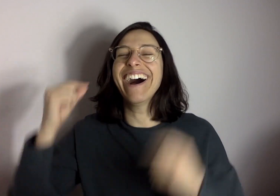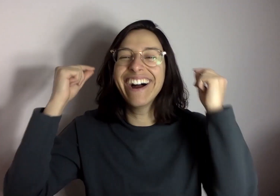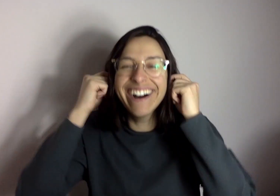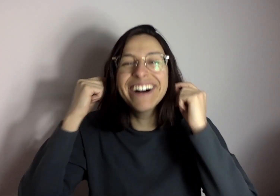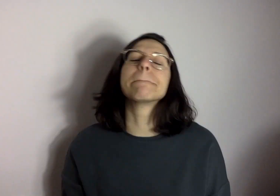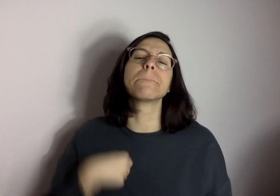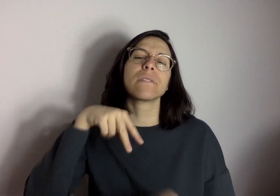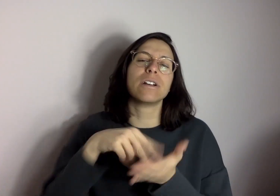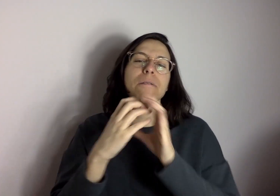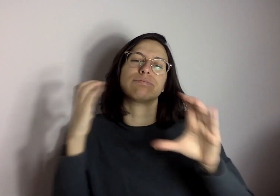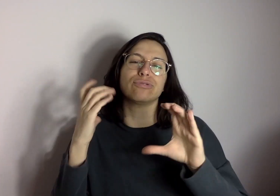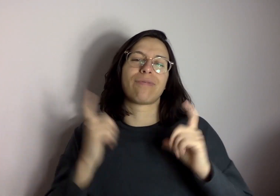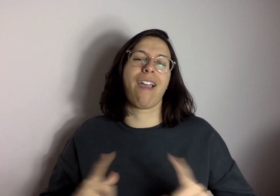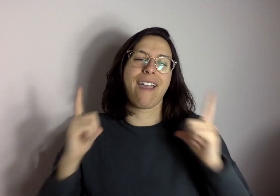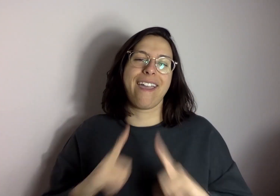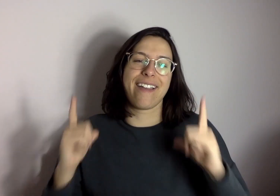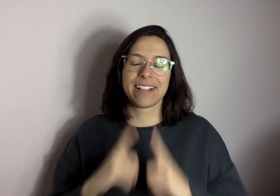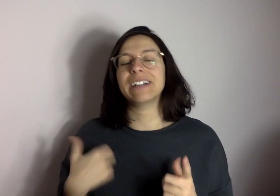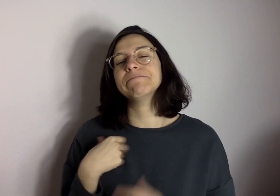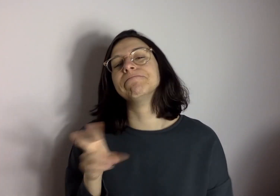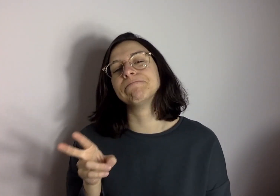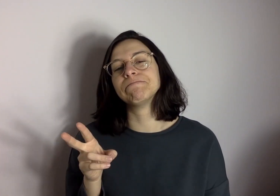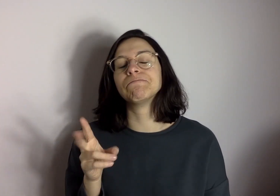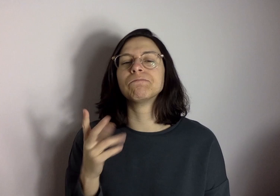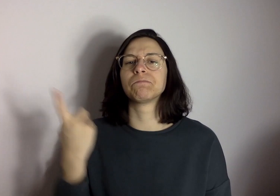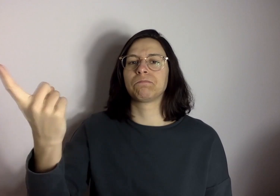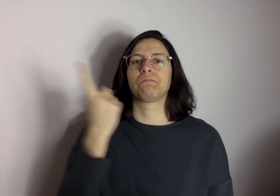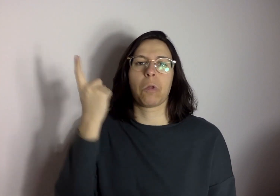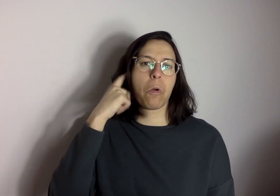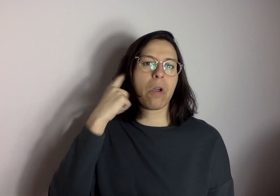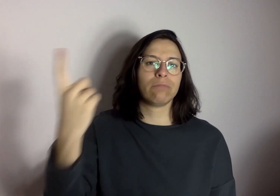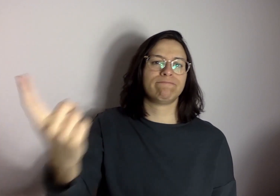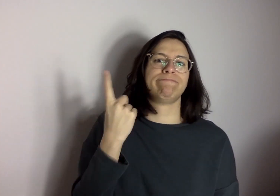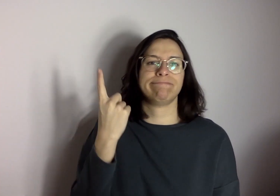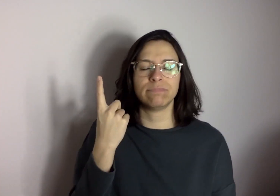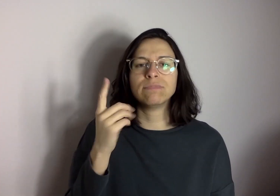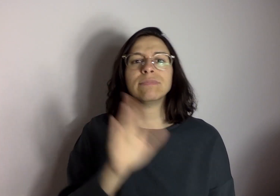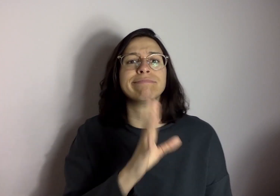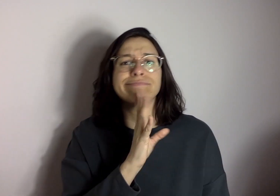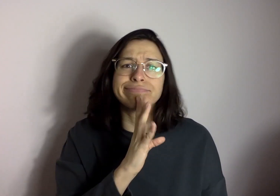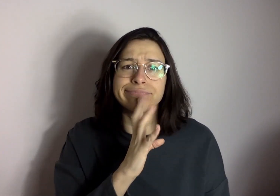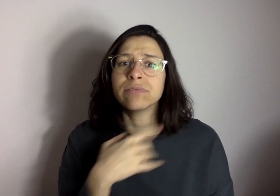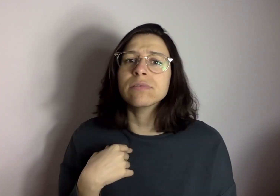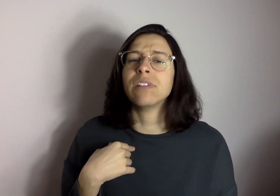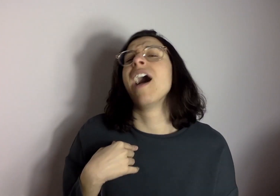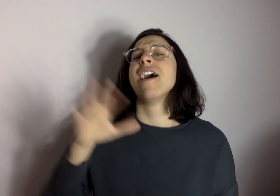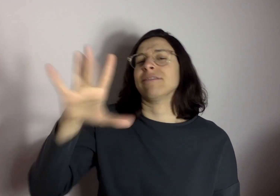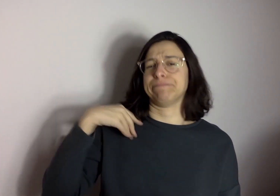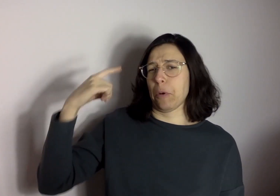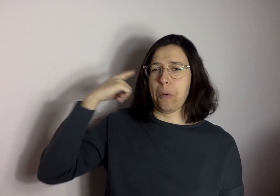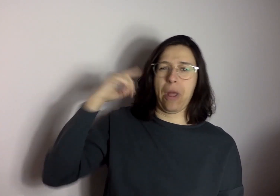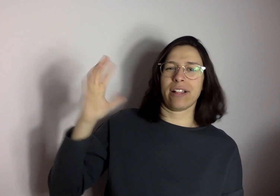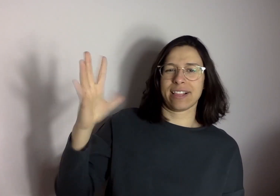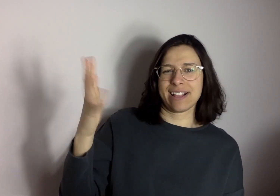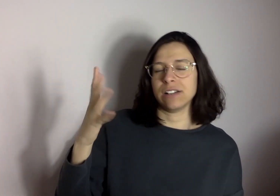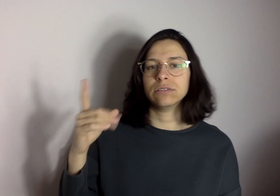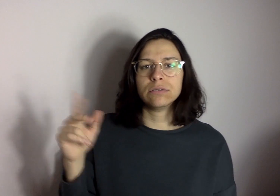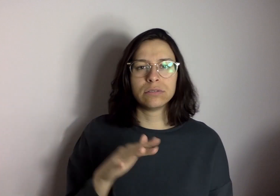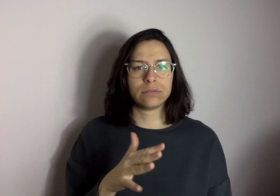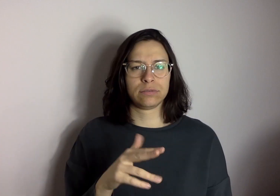and I waited for the bus when a lady came and started talking to me…and I pointed out that I was deaf and could not understand her